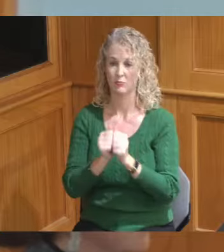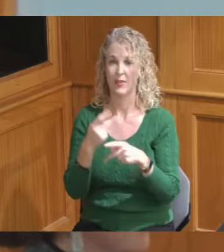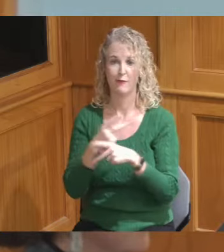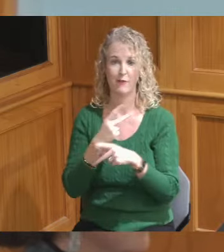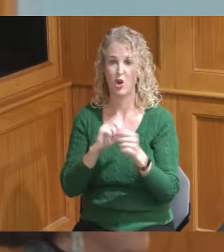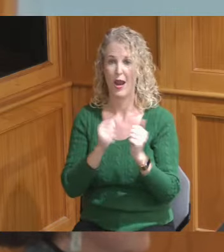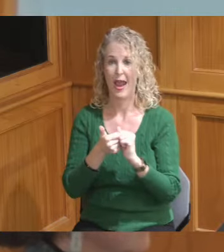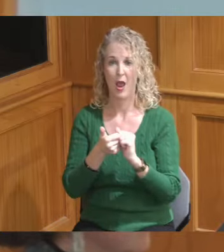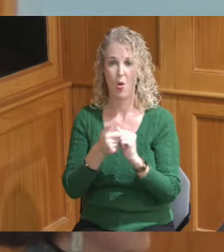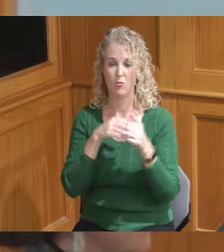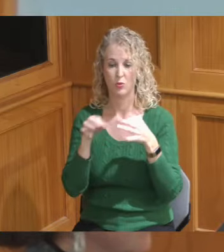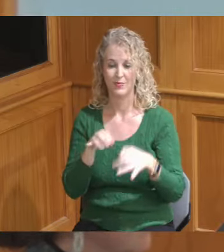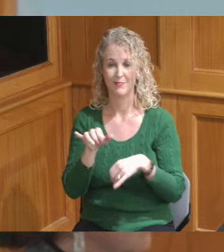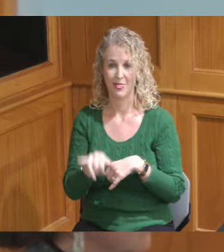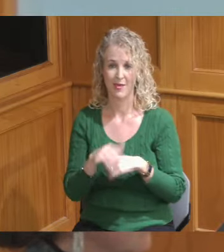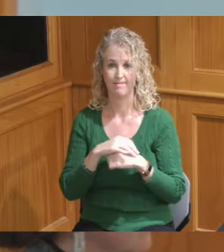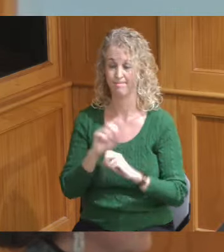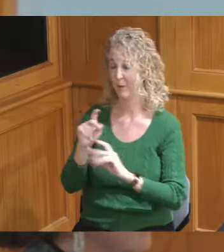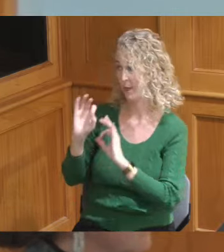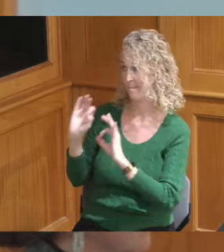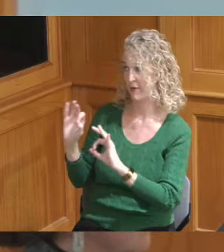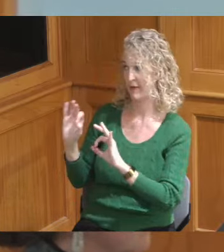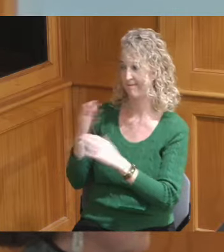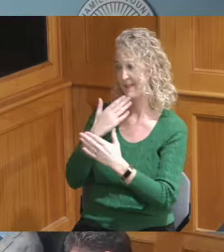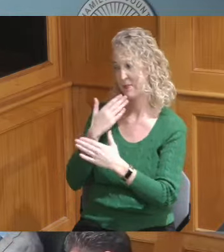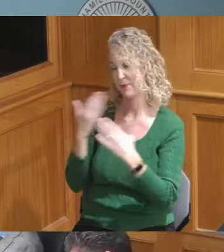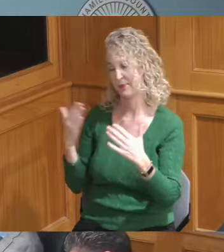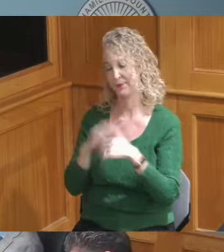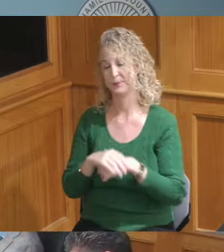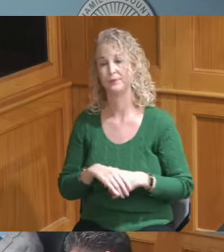to bring that forward as those come. Yeah. Okay. Great. Thank you very much. Commissioner Summerow